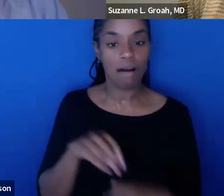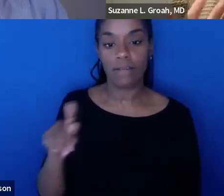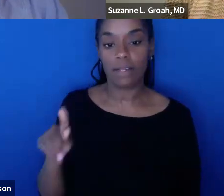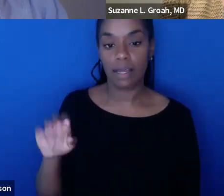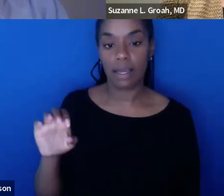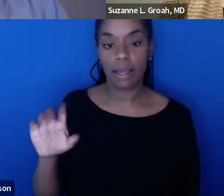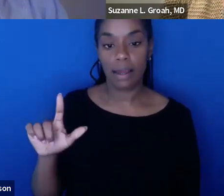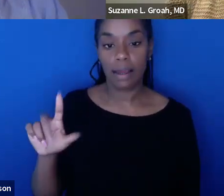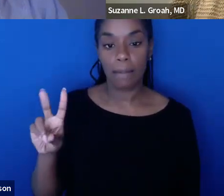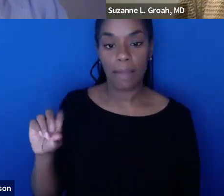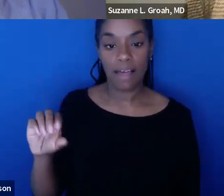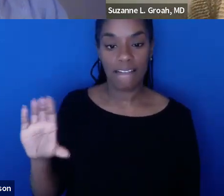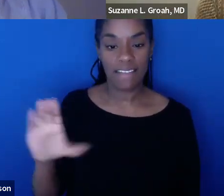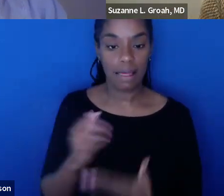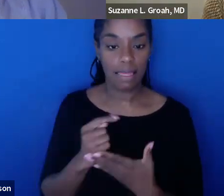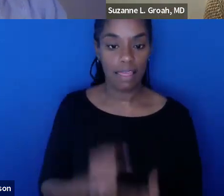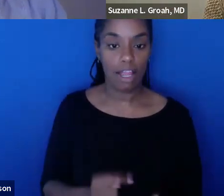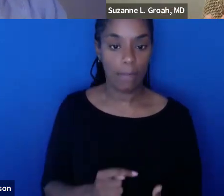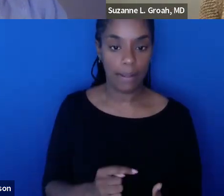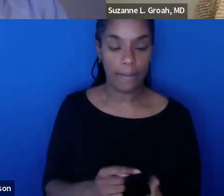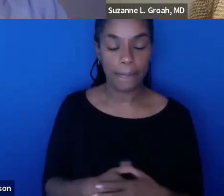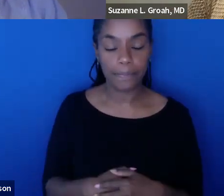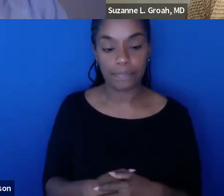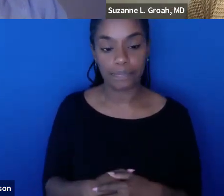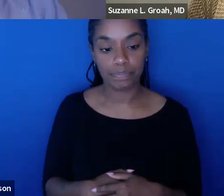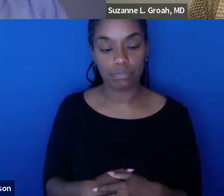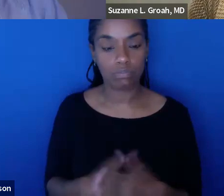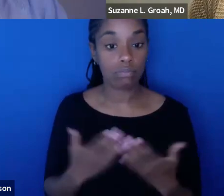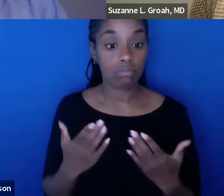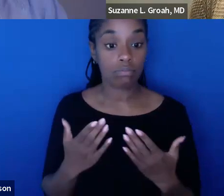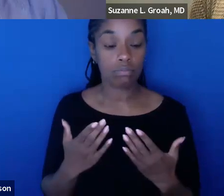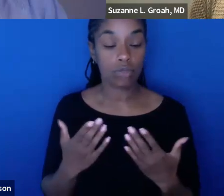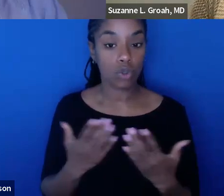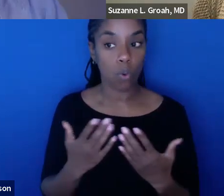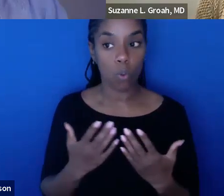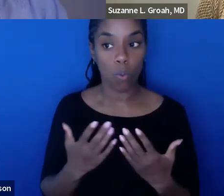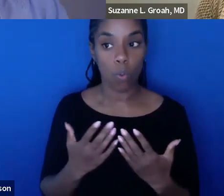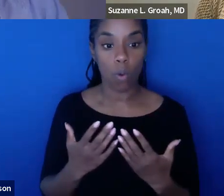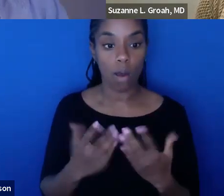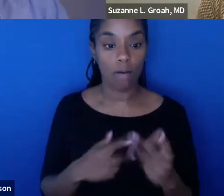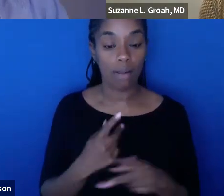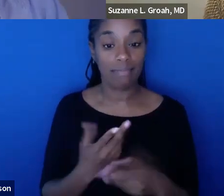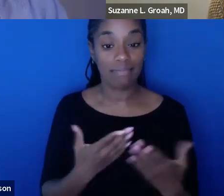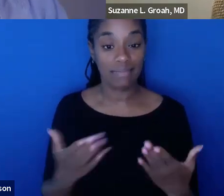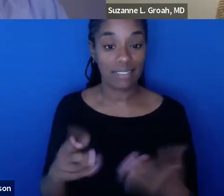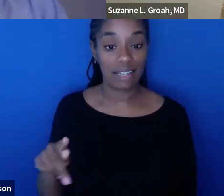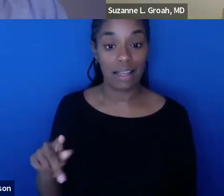And so pelvic PT. What are the kinds of things that pelvic PT might be able to accomplish,